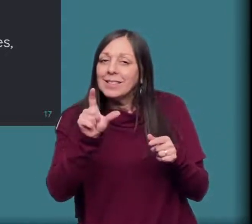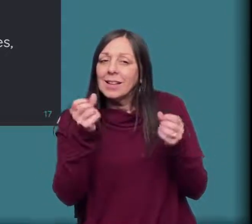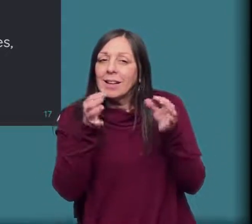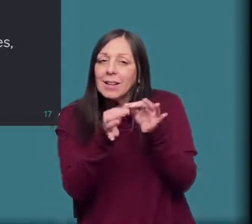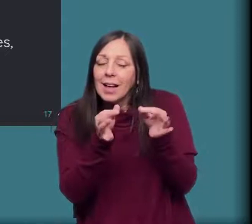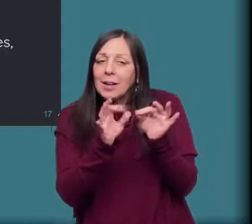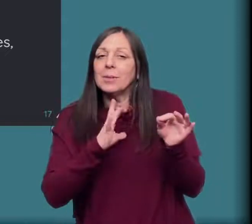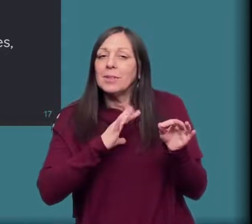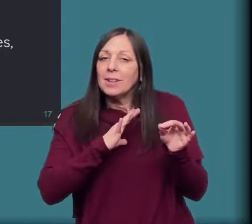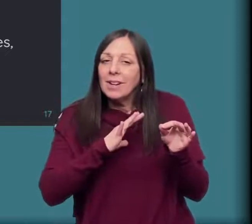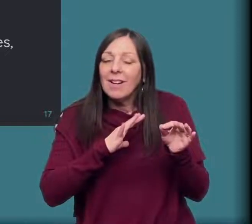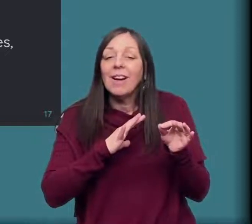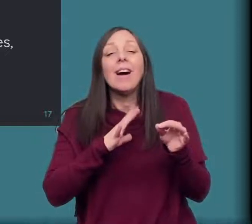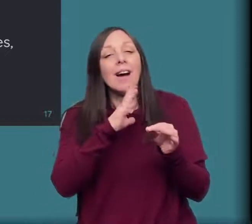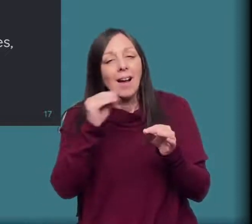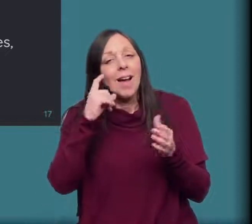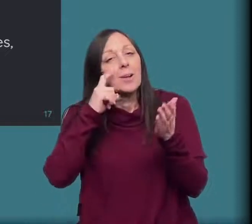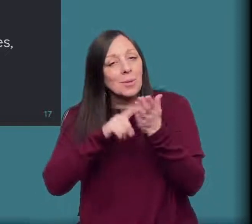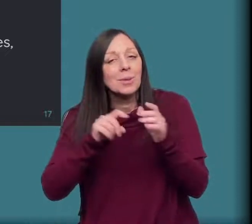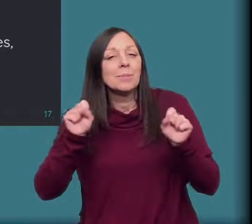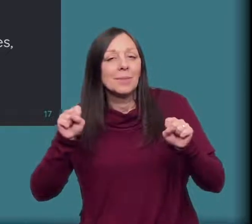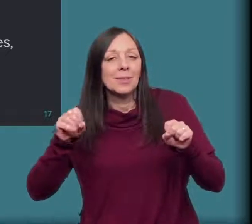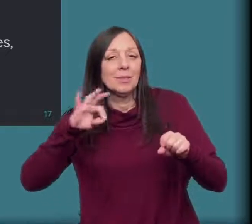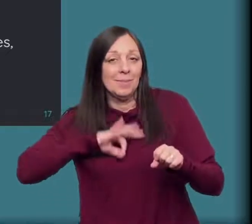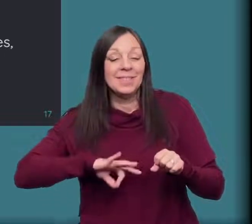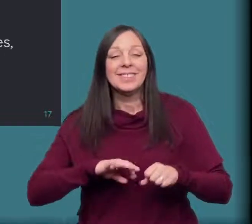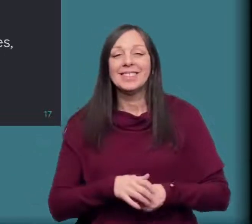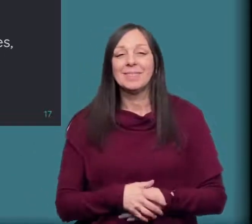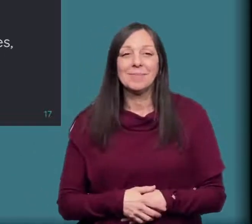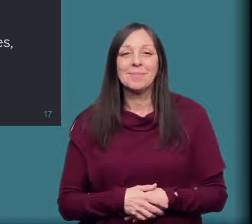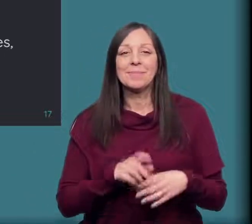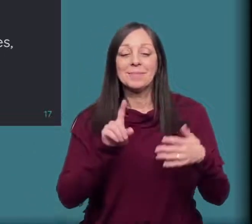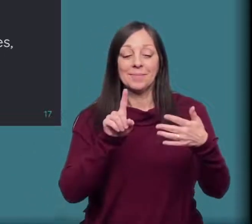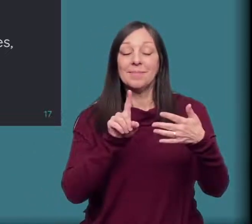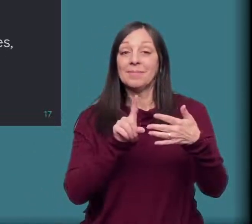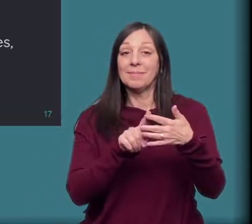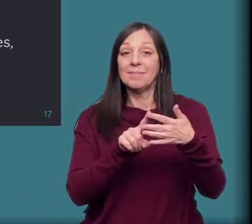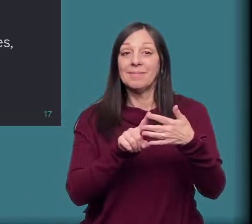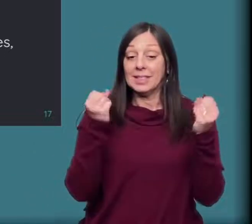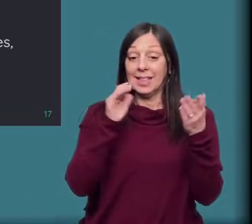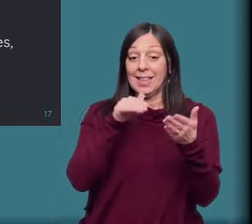challenges with navigation, and both validation and interest in engaging with resources in their primary language.